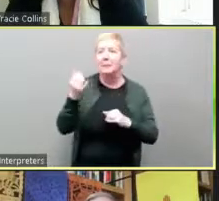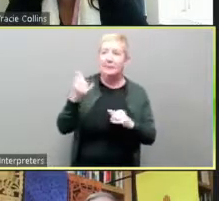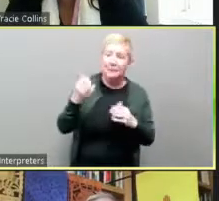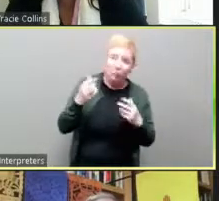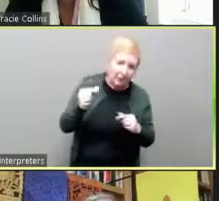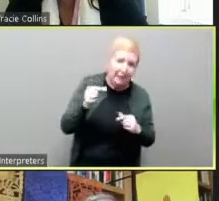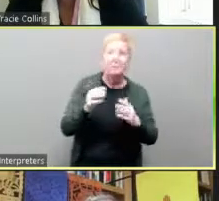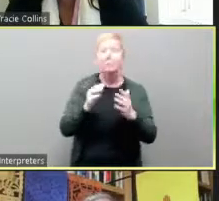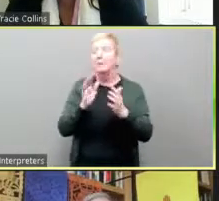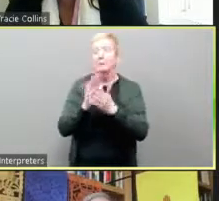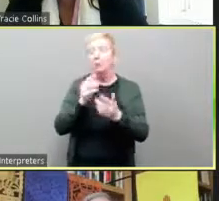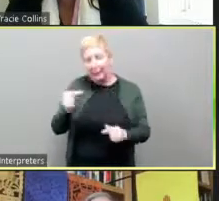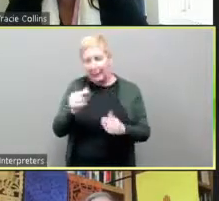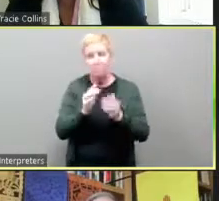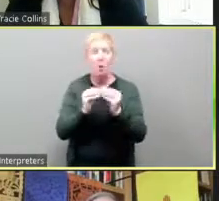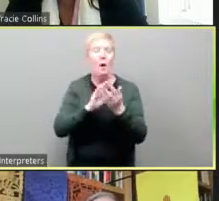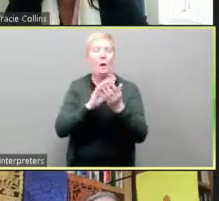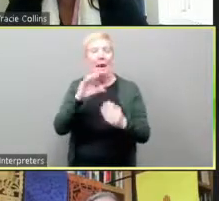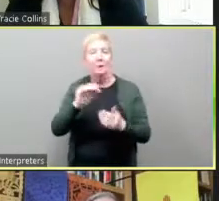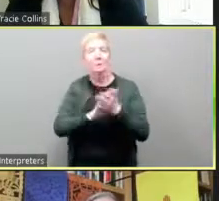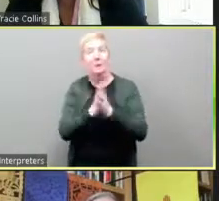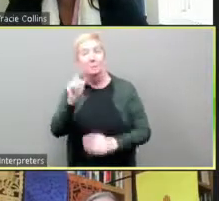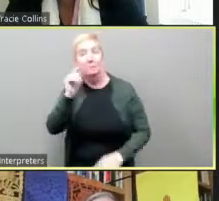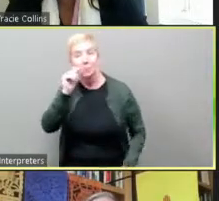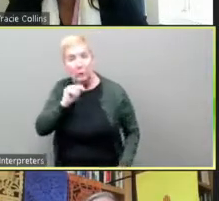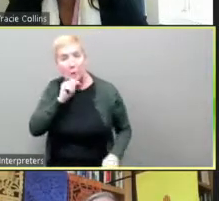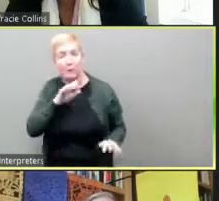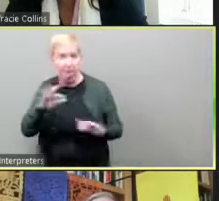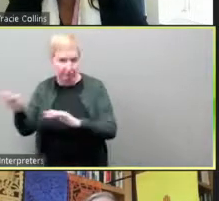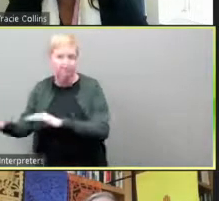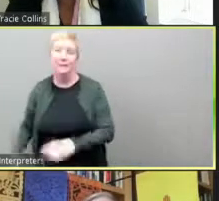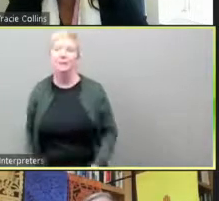progress if you go to the next slide, I think this is the one I was about to